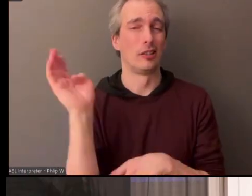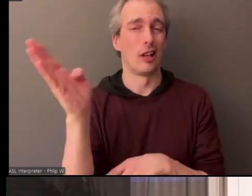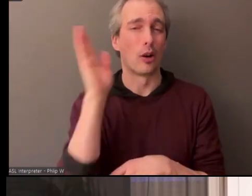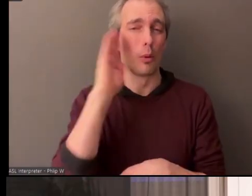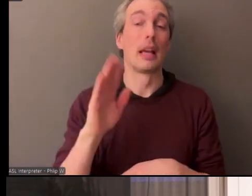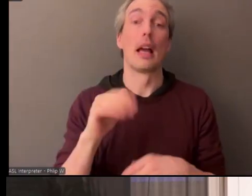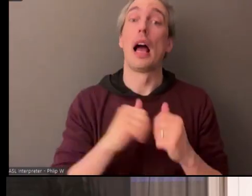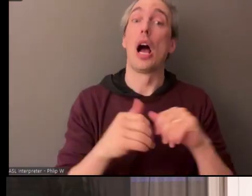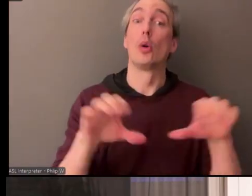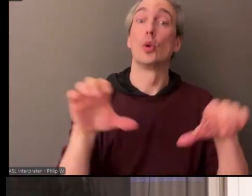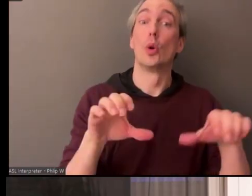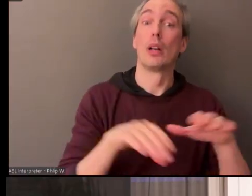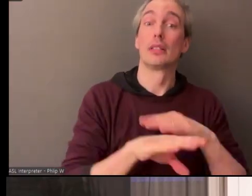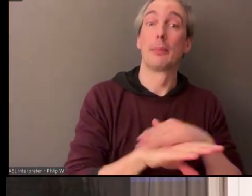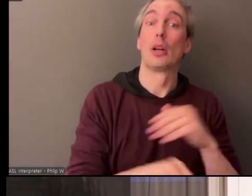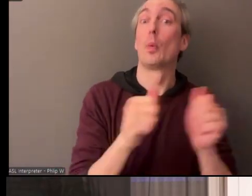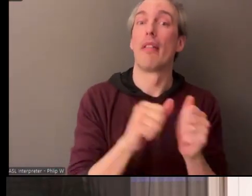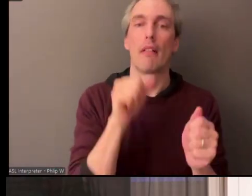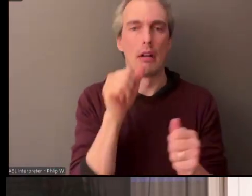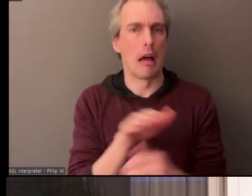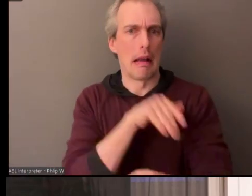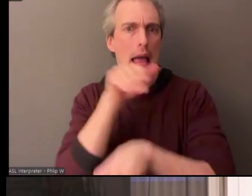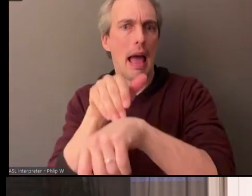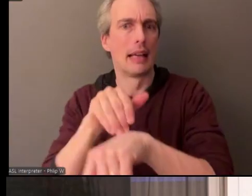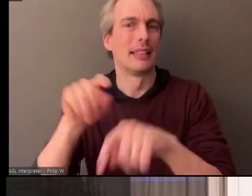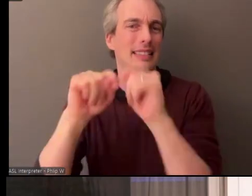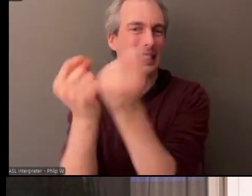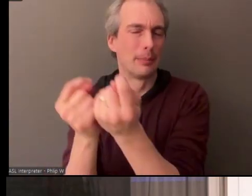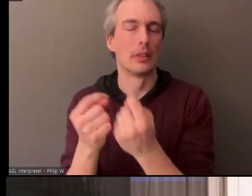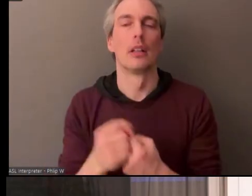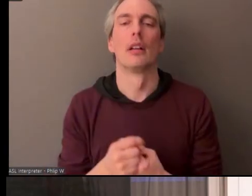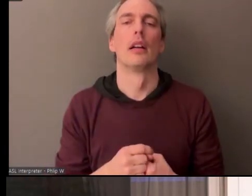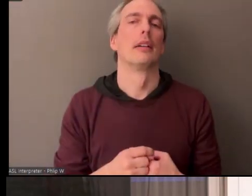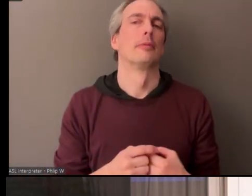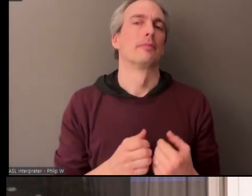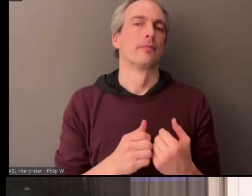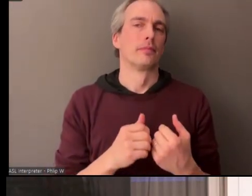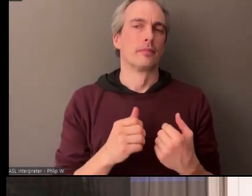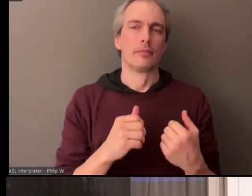Or: Why it's not about creating a new fresh accessibility mindset.